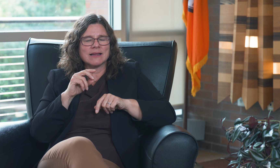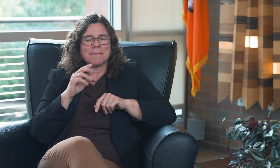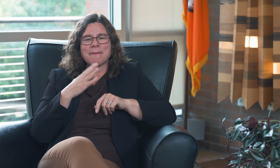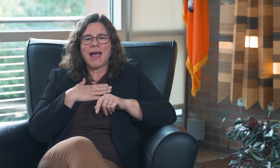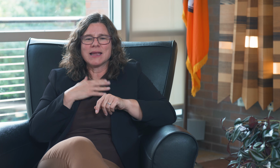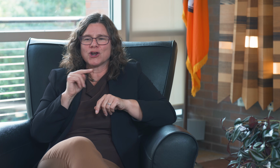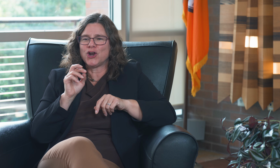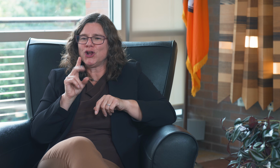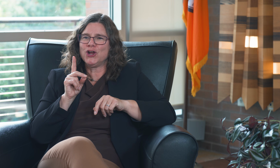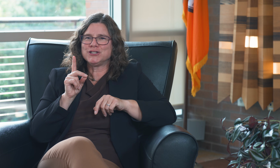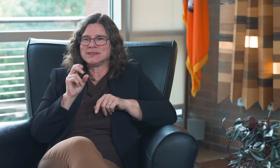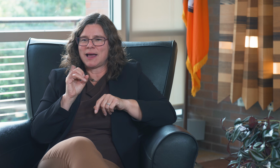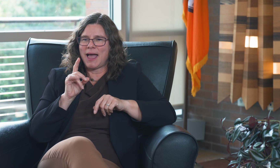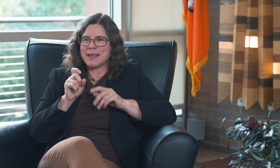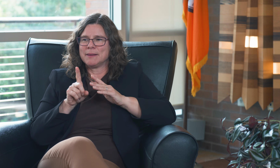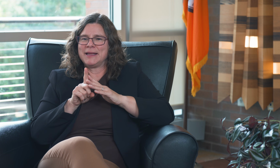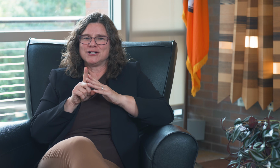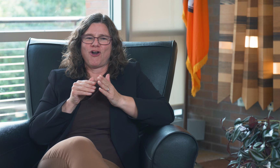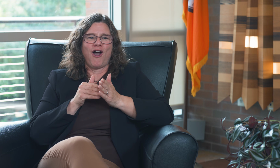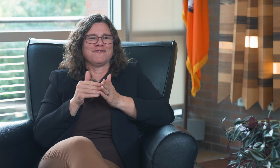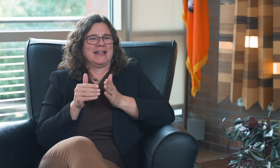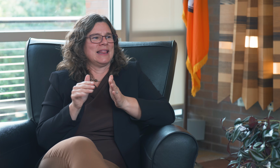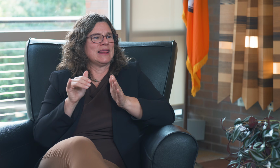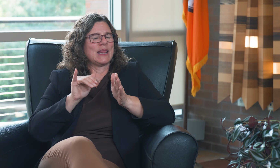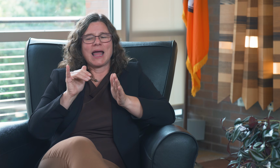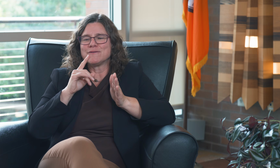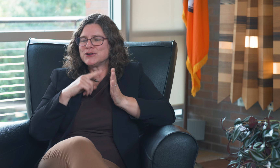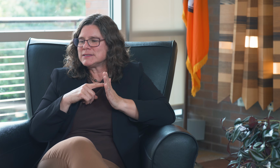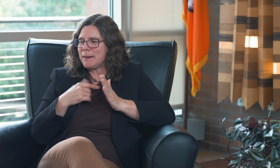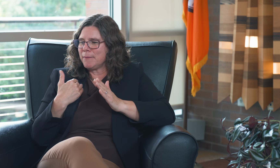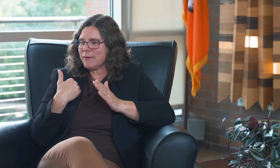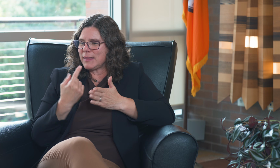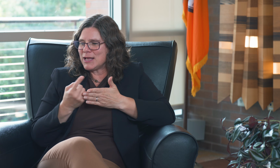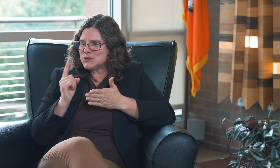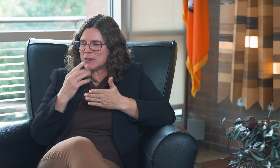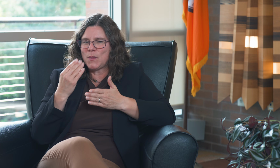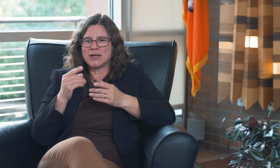And also, of course, my nerd side has been appearing often.